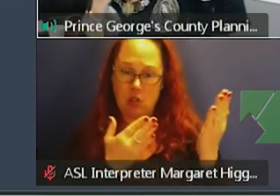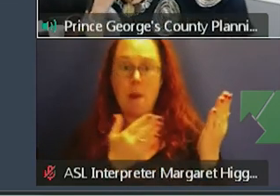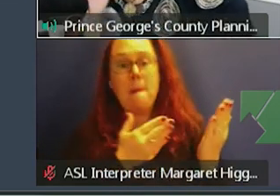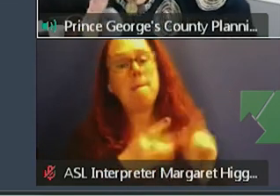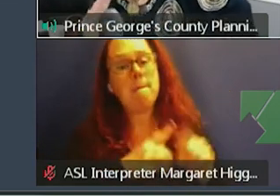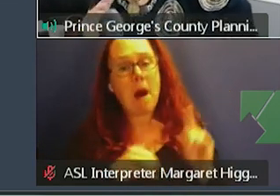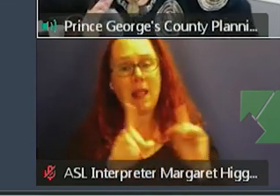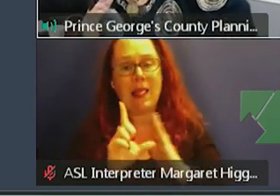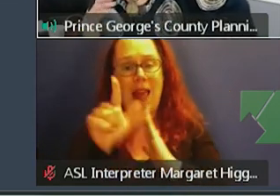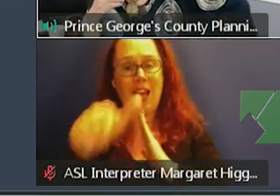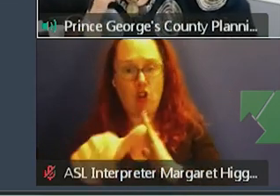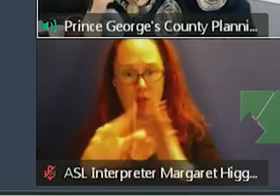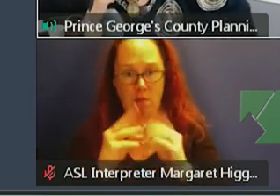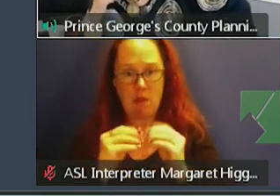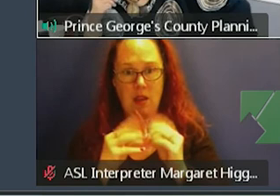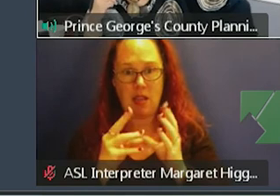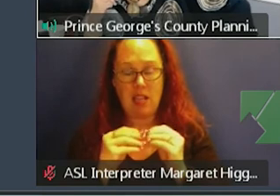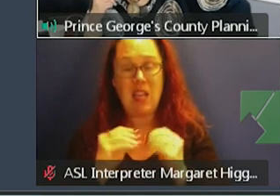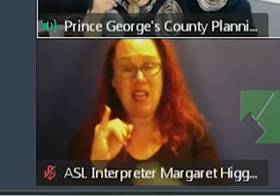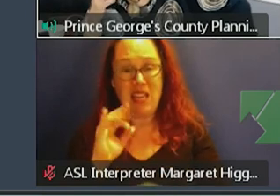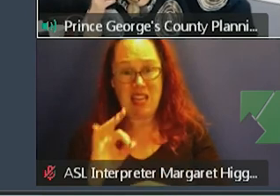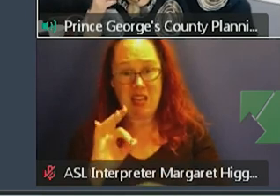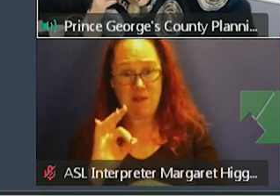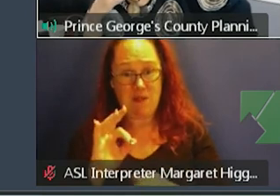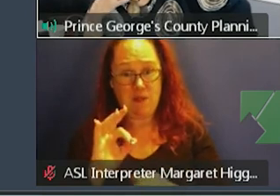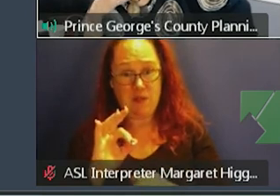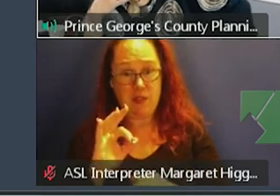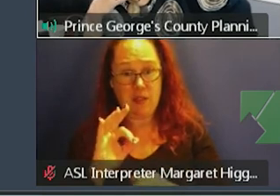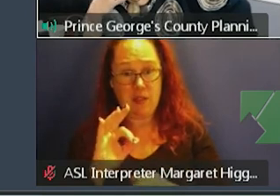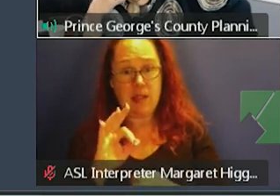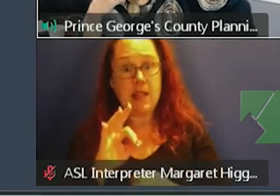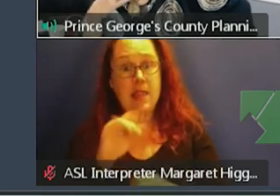if in fact that's a motion that passes those of you who want